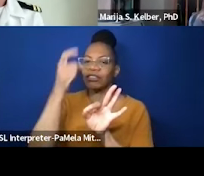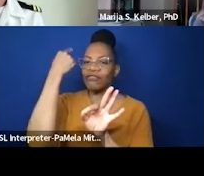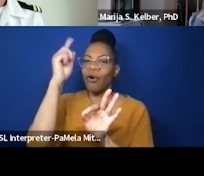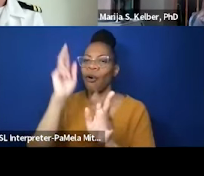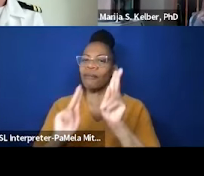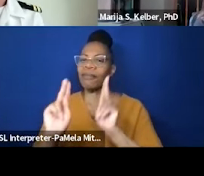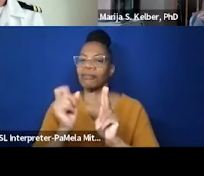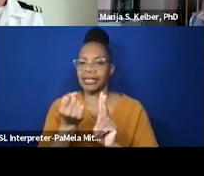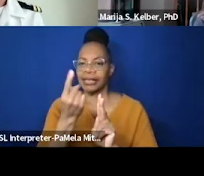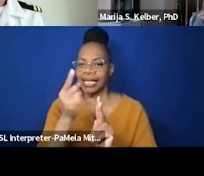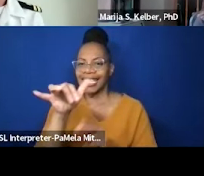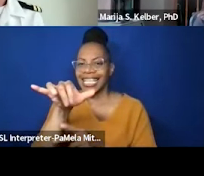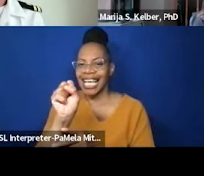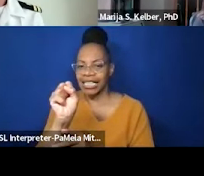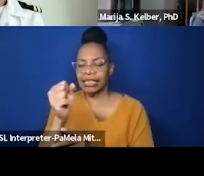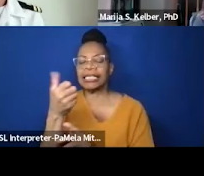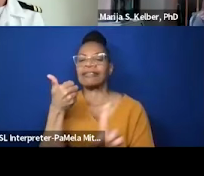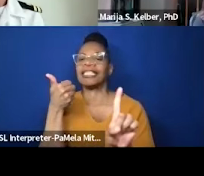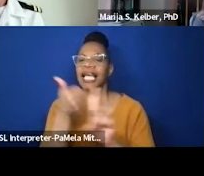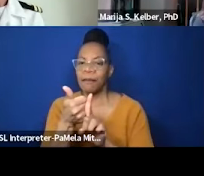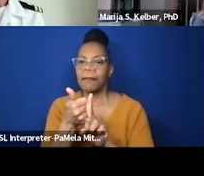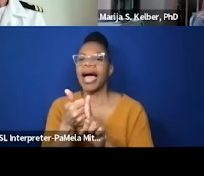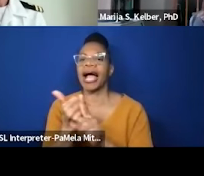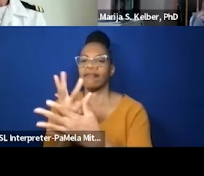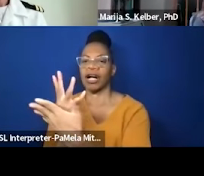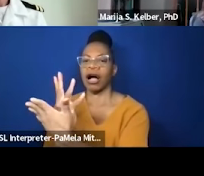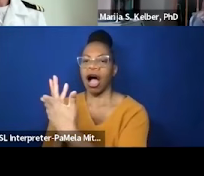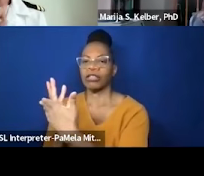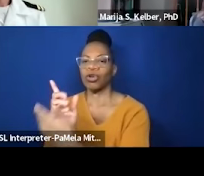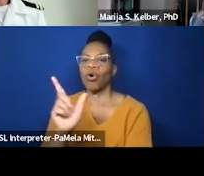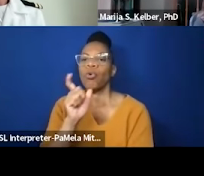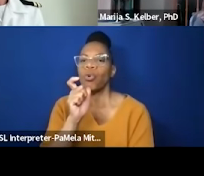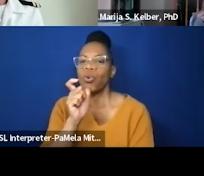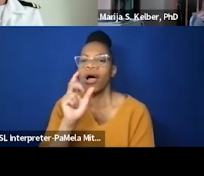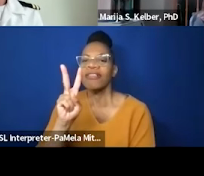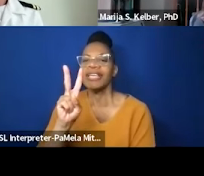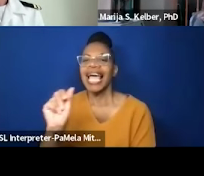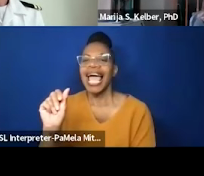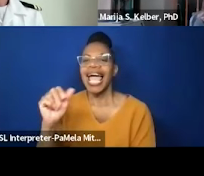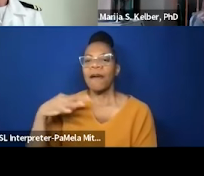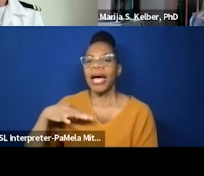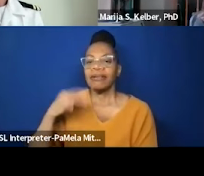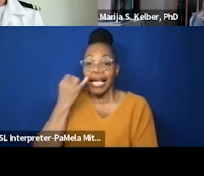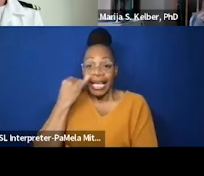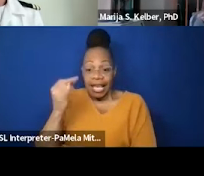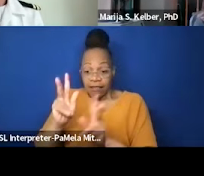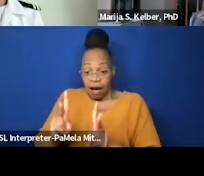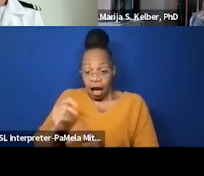that there is an impact of incarceration on VA benefits. And so if a veteran is incarcerated,